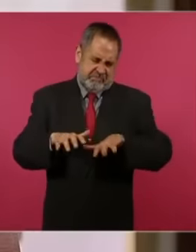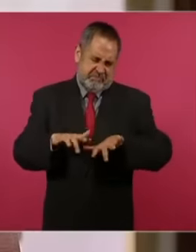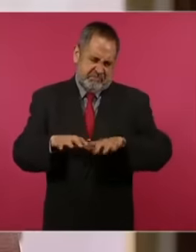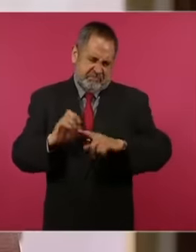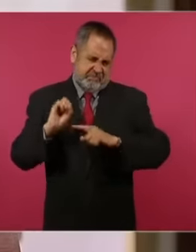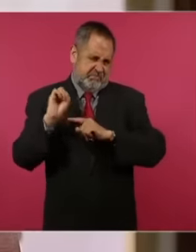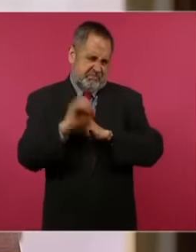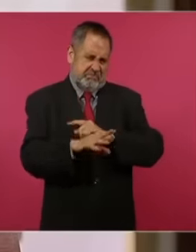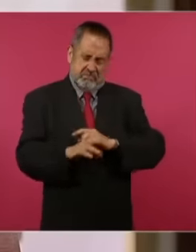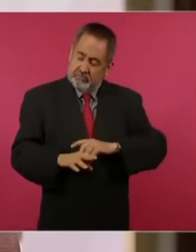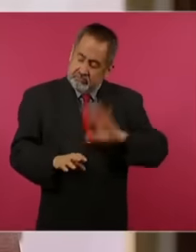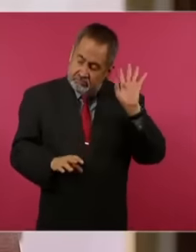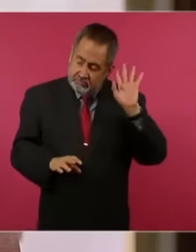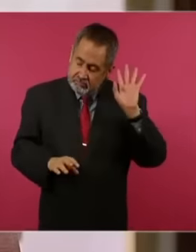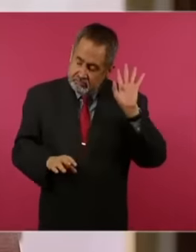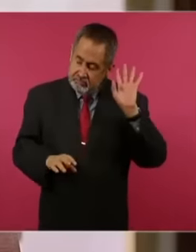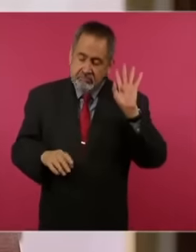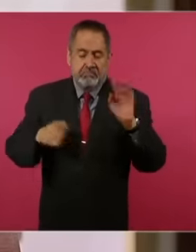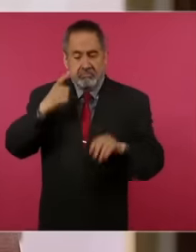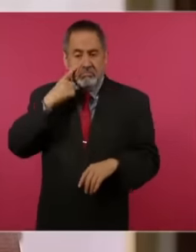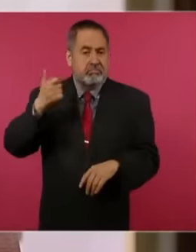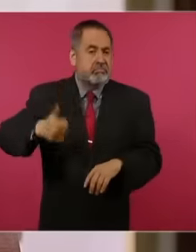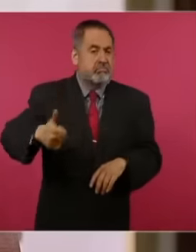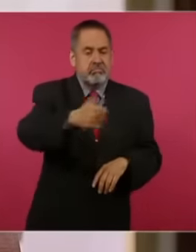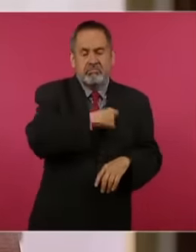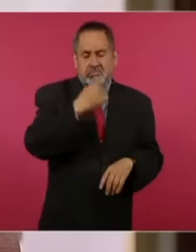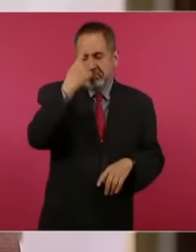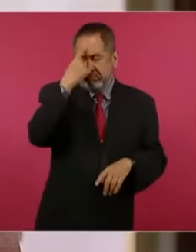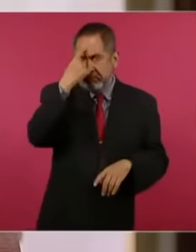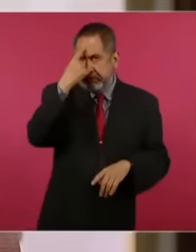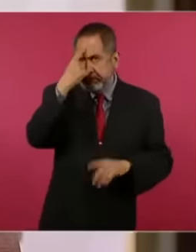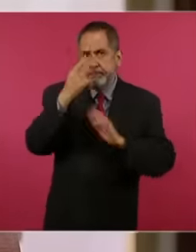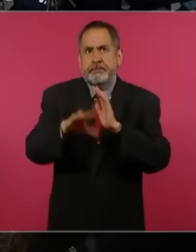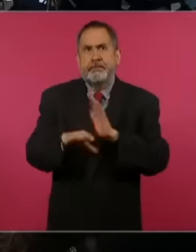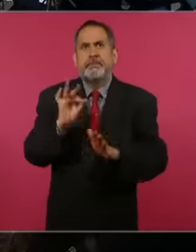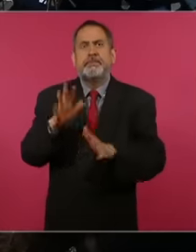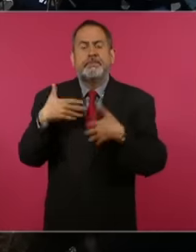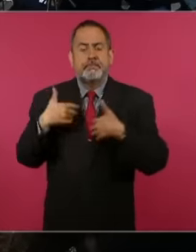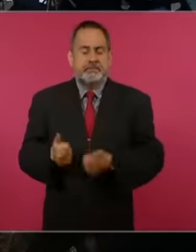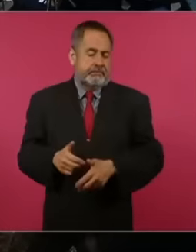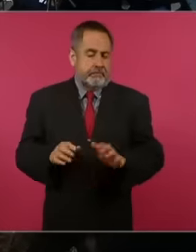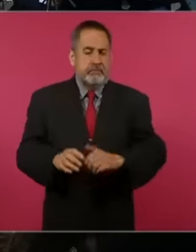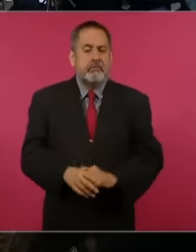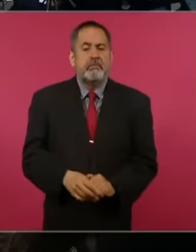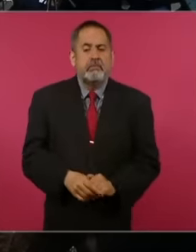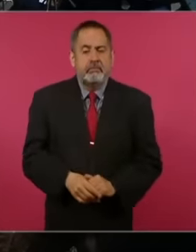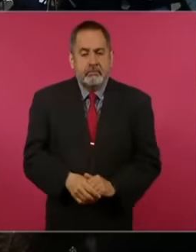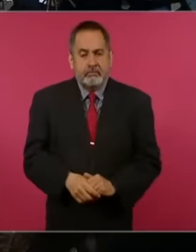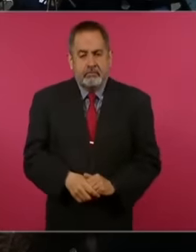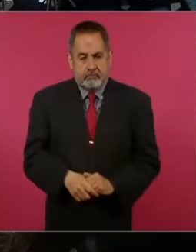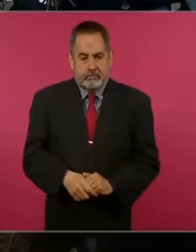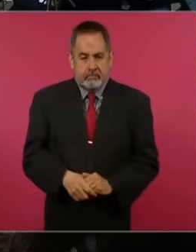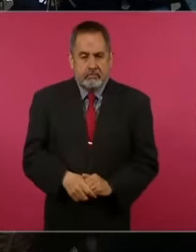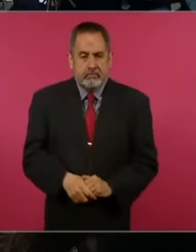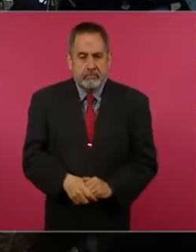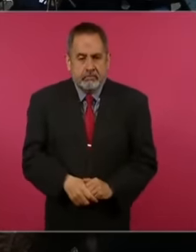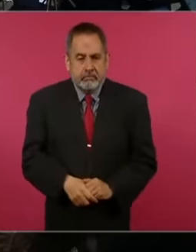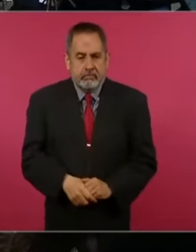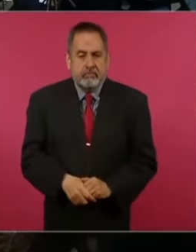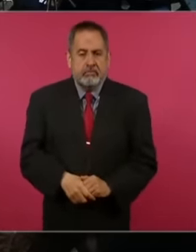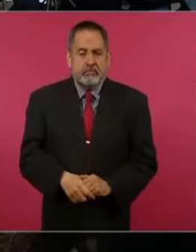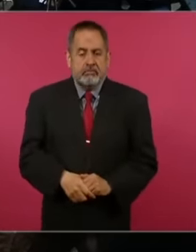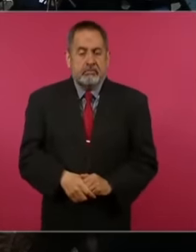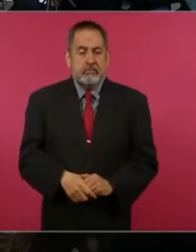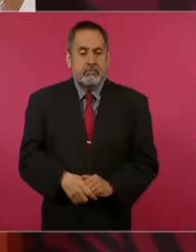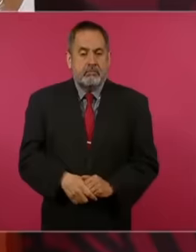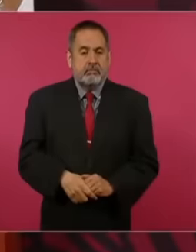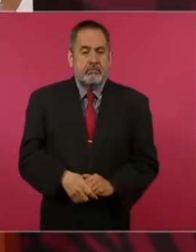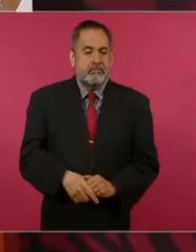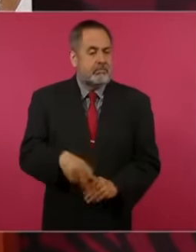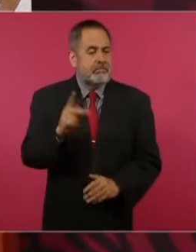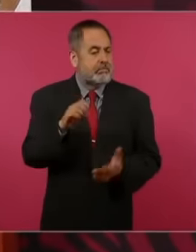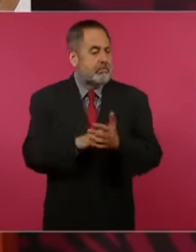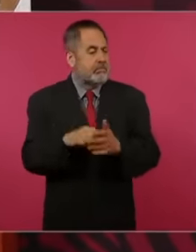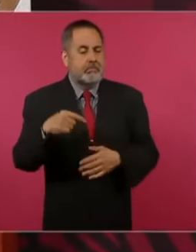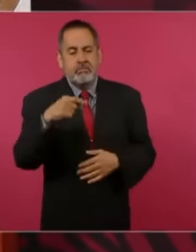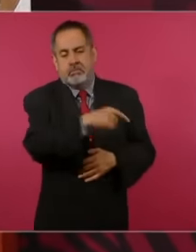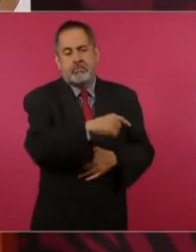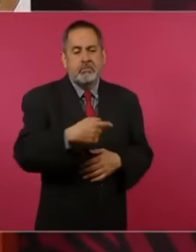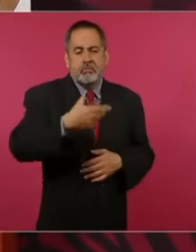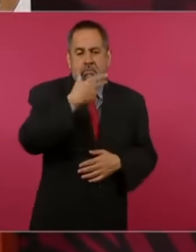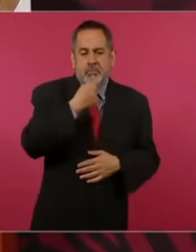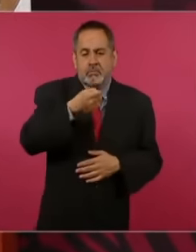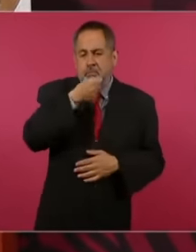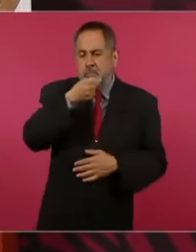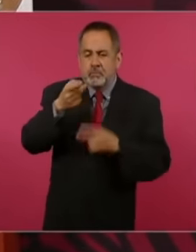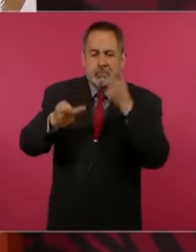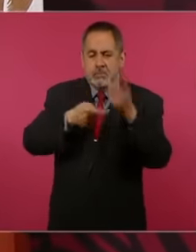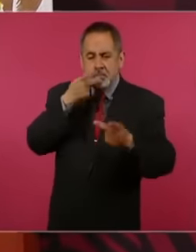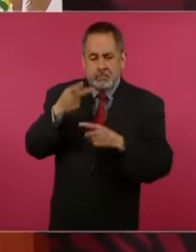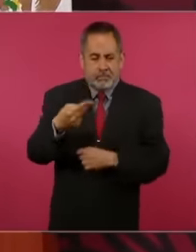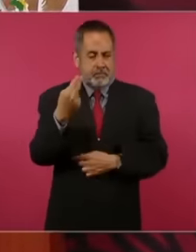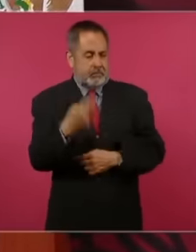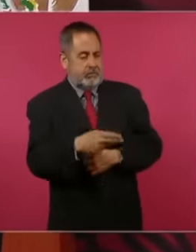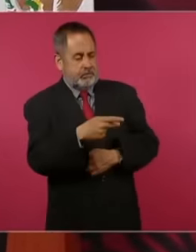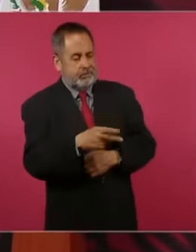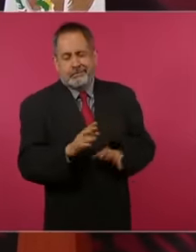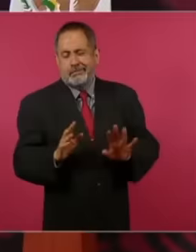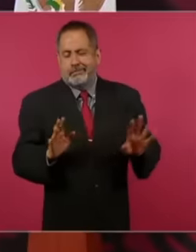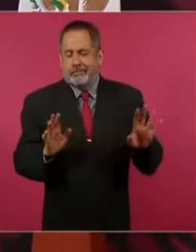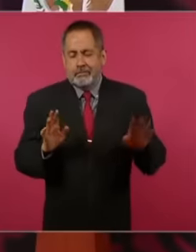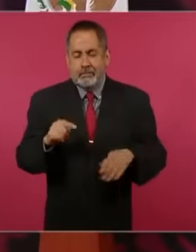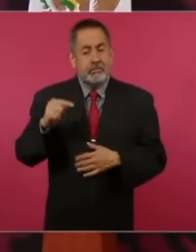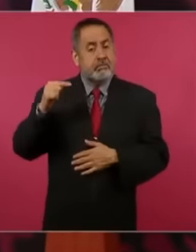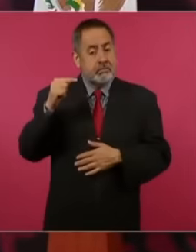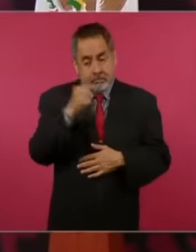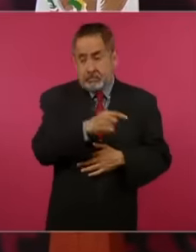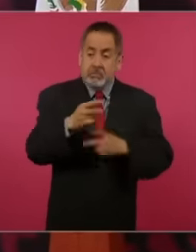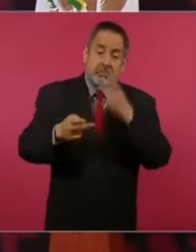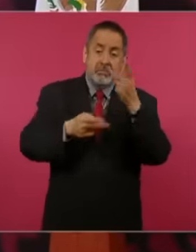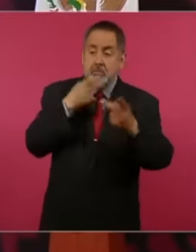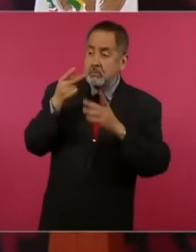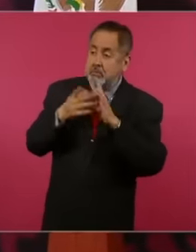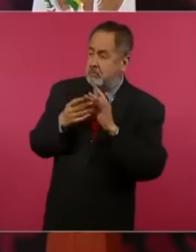conclusions, but ah, uh, a driver that I'm not going to expose either.